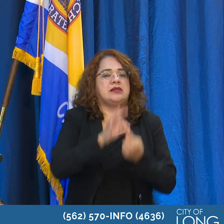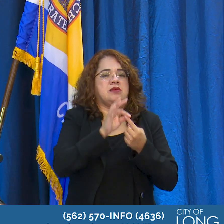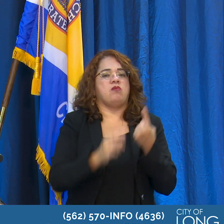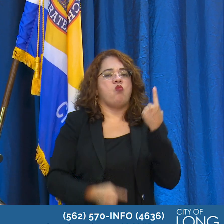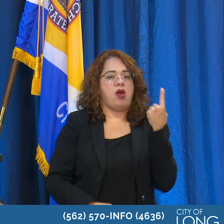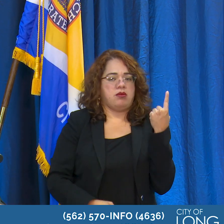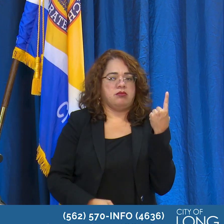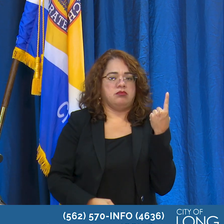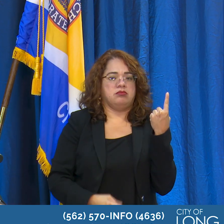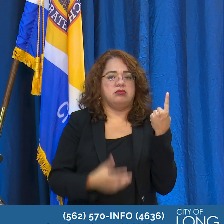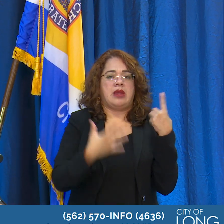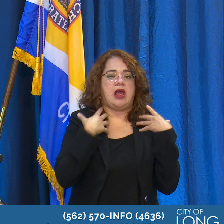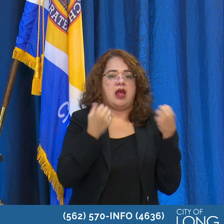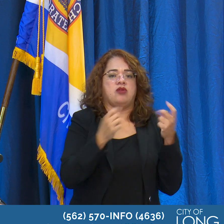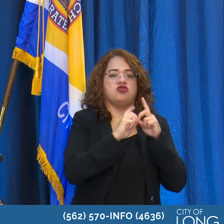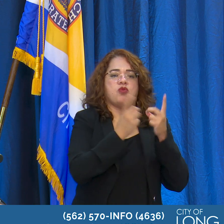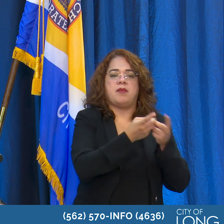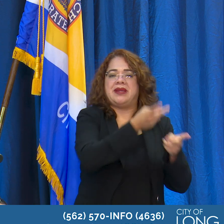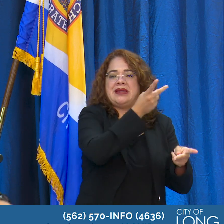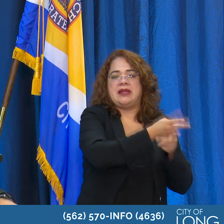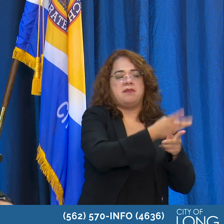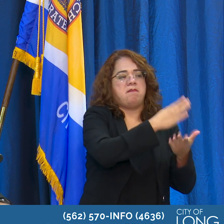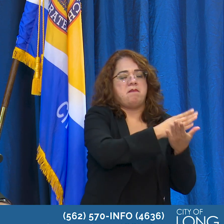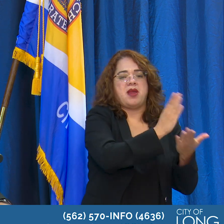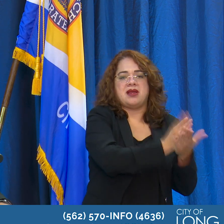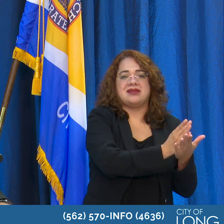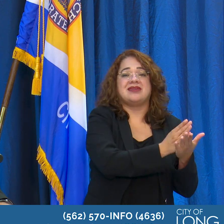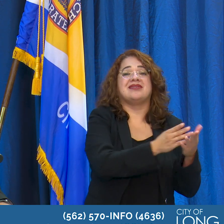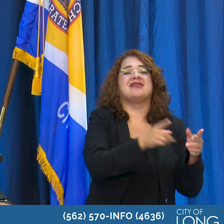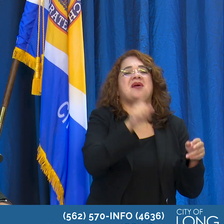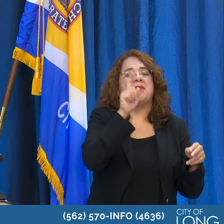have to make significant cuts because COVID-19 has